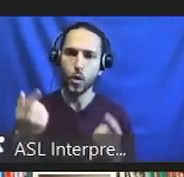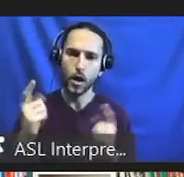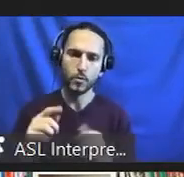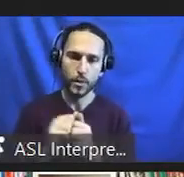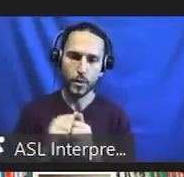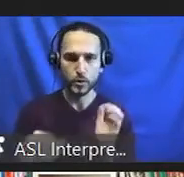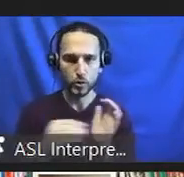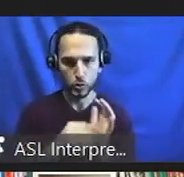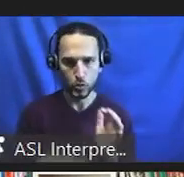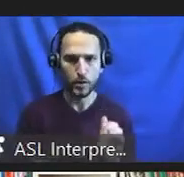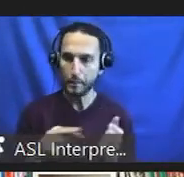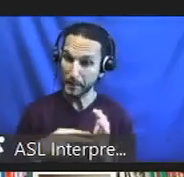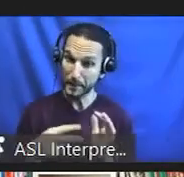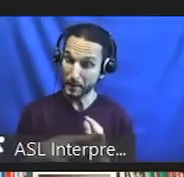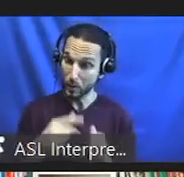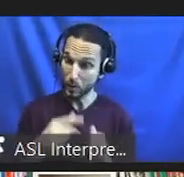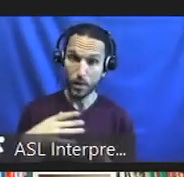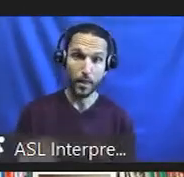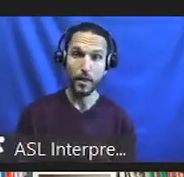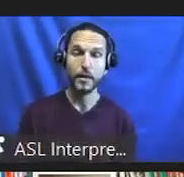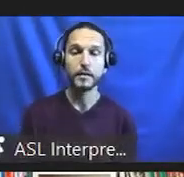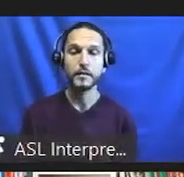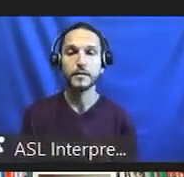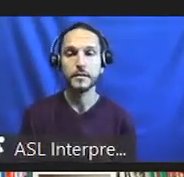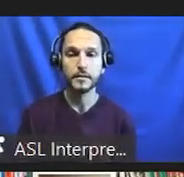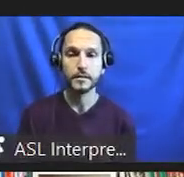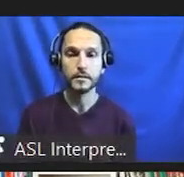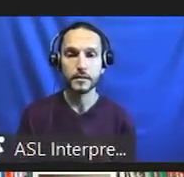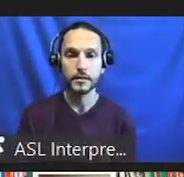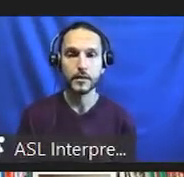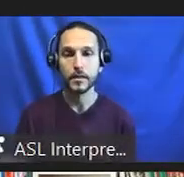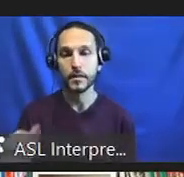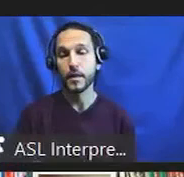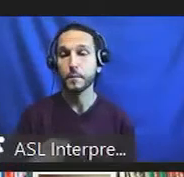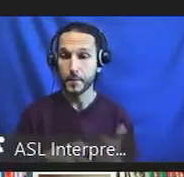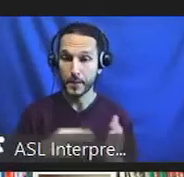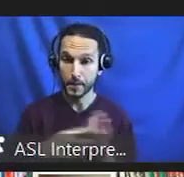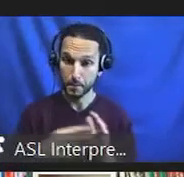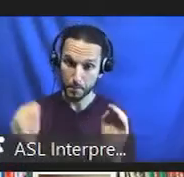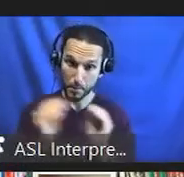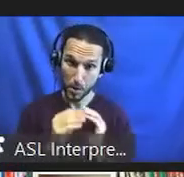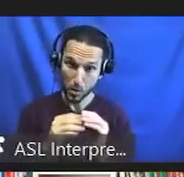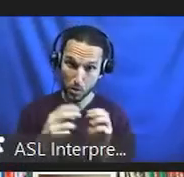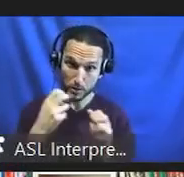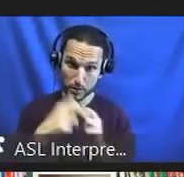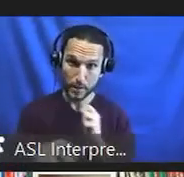What do you mean, they don't like it? Does it really create more difficulty for them? Or is it just a preference?